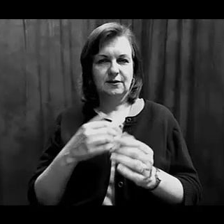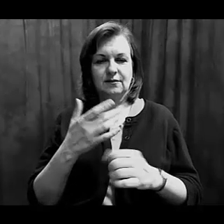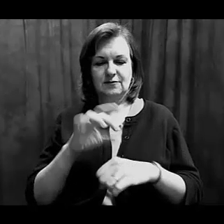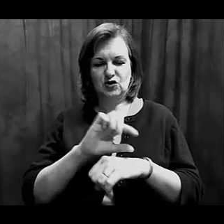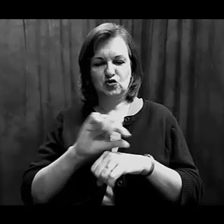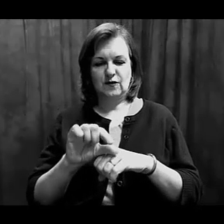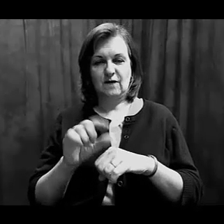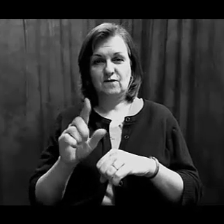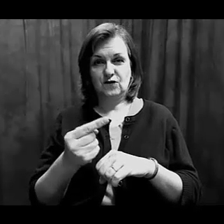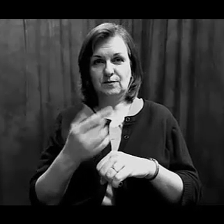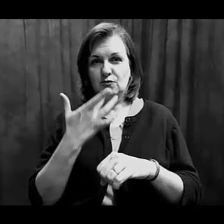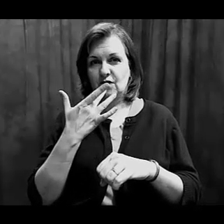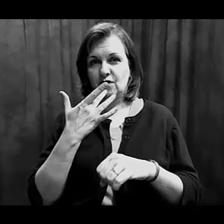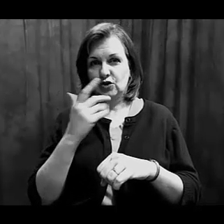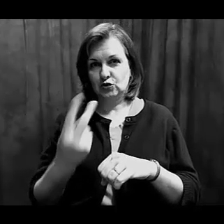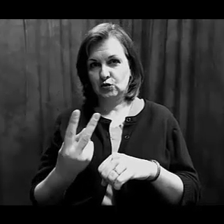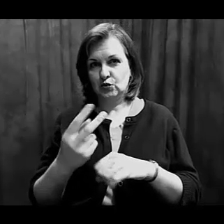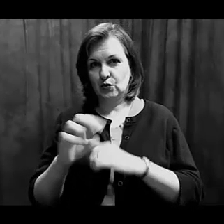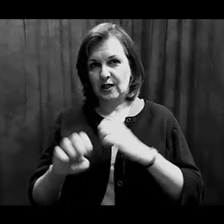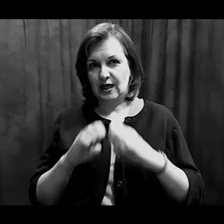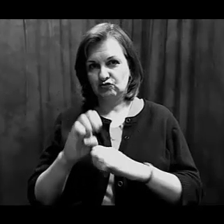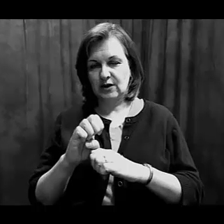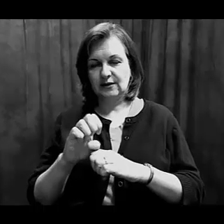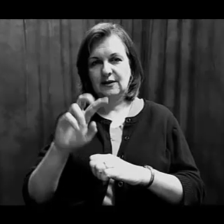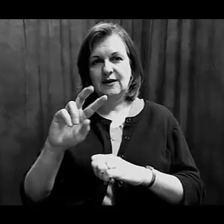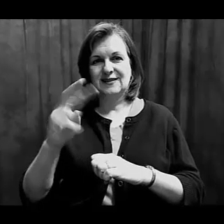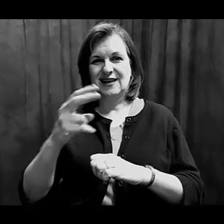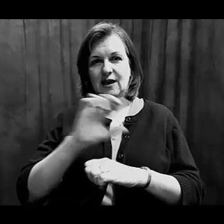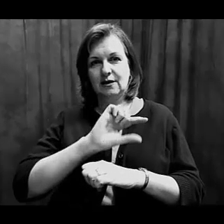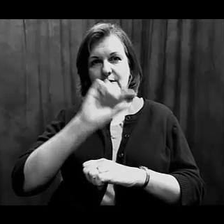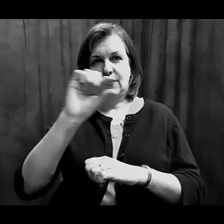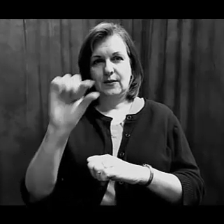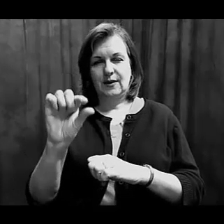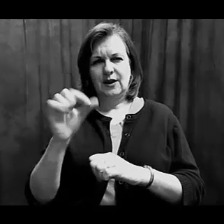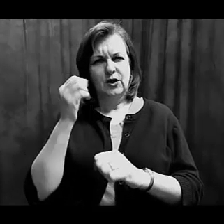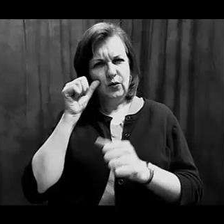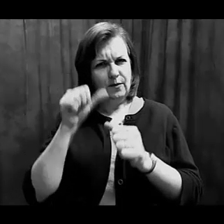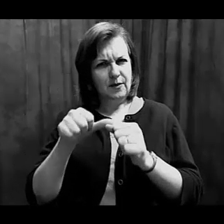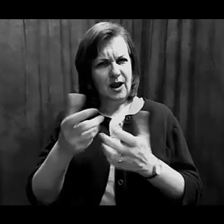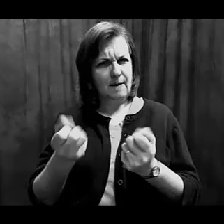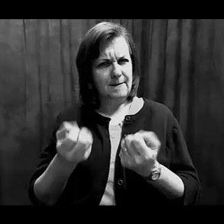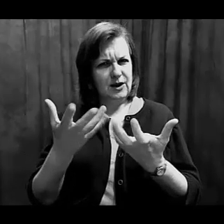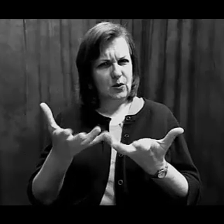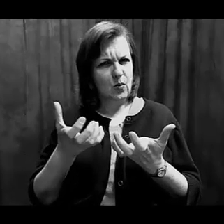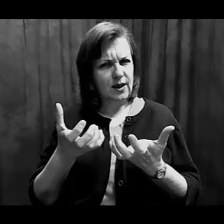closest to the nucleus would like to have 2 electrons the second shell out from the nucleus